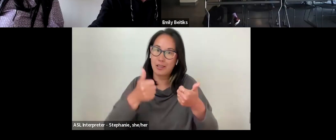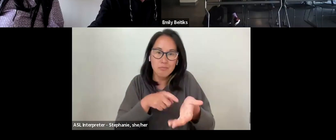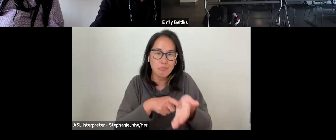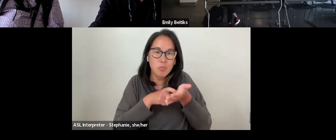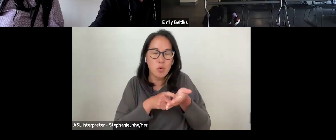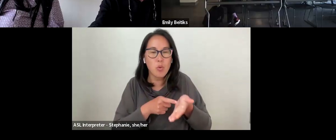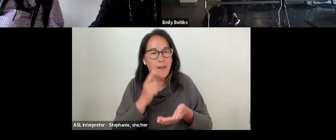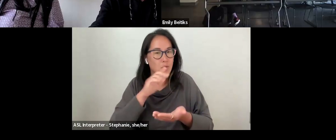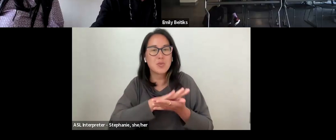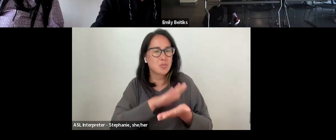But --